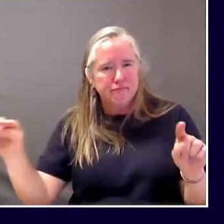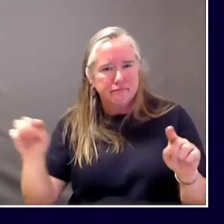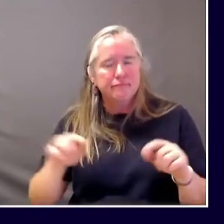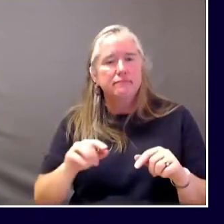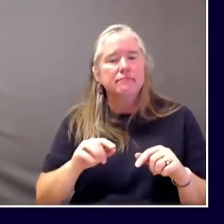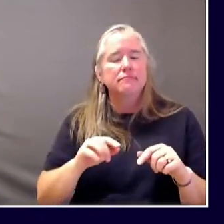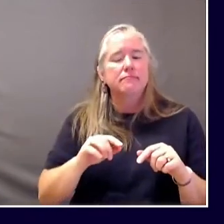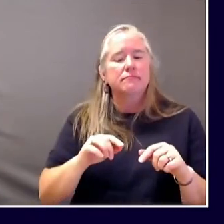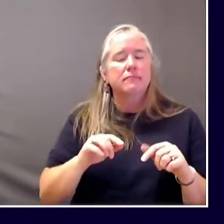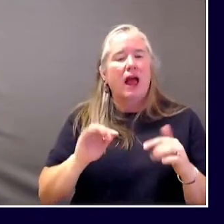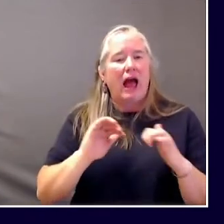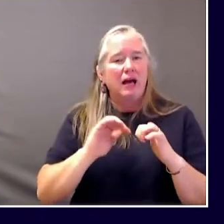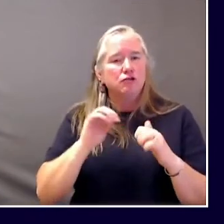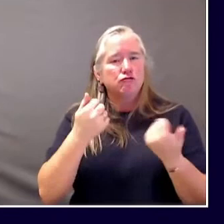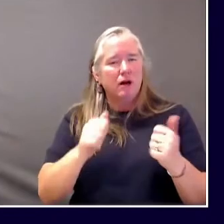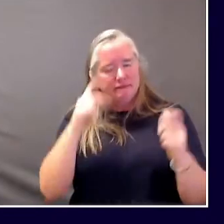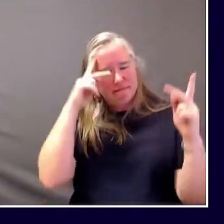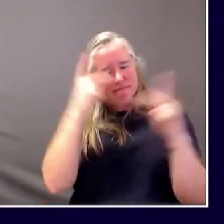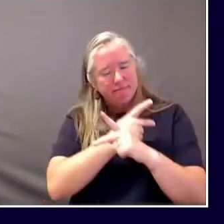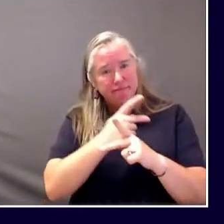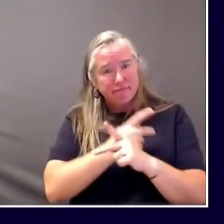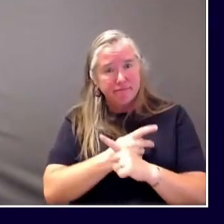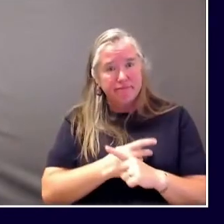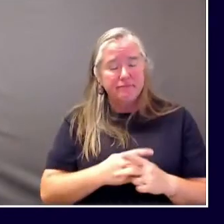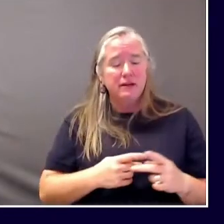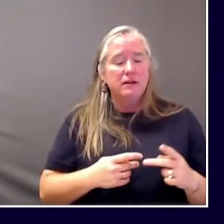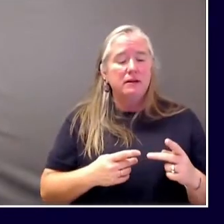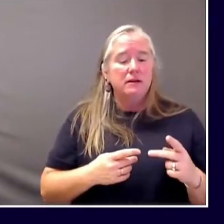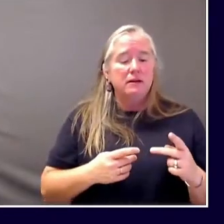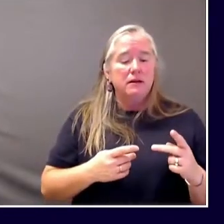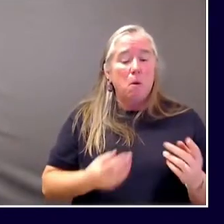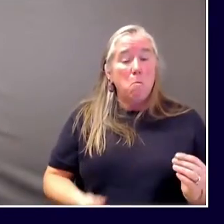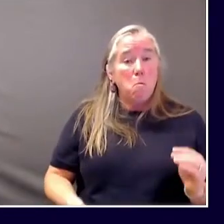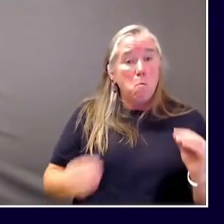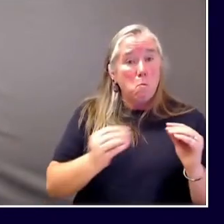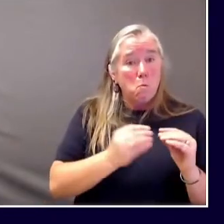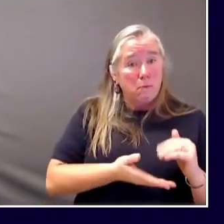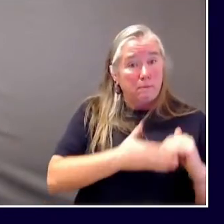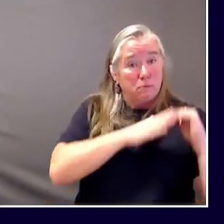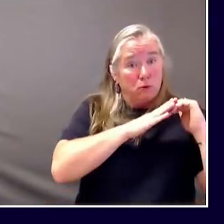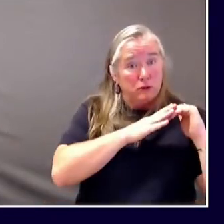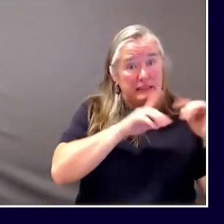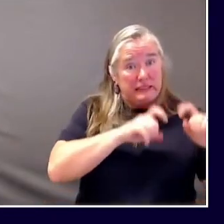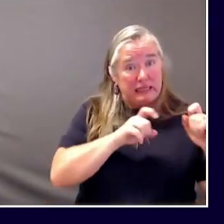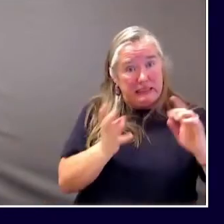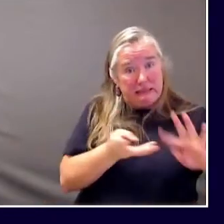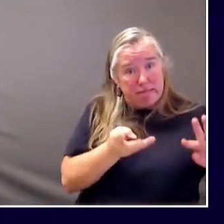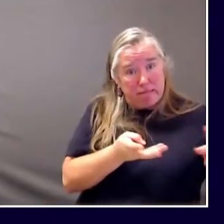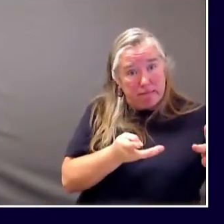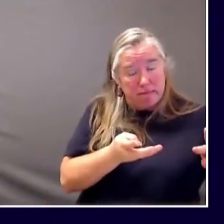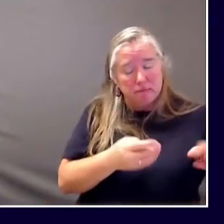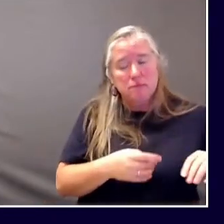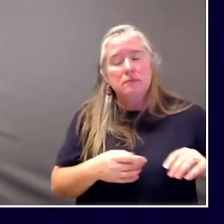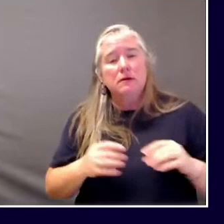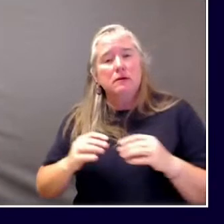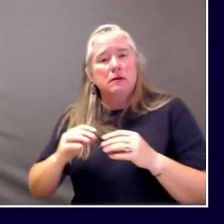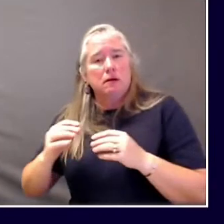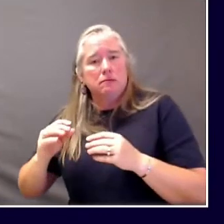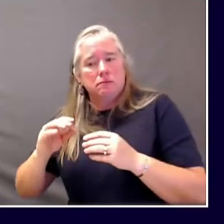those increases are being contributed to by more testing